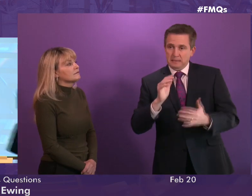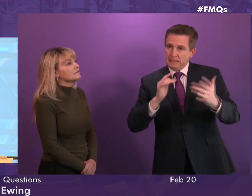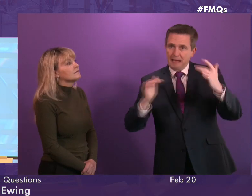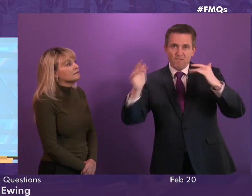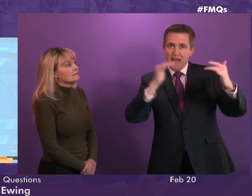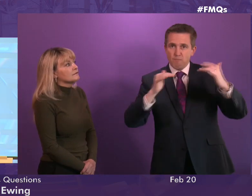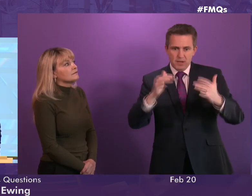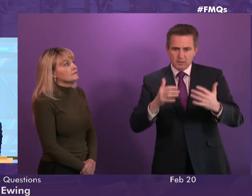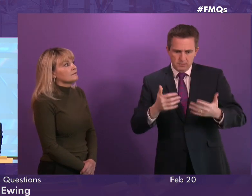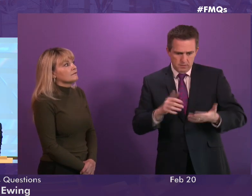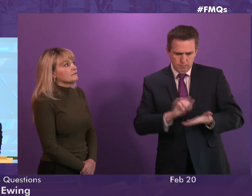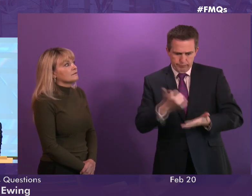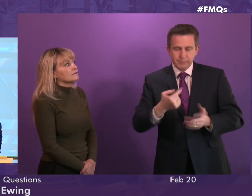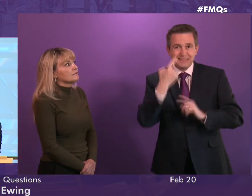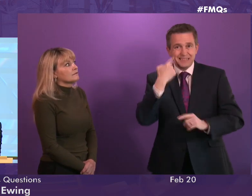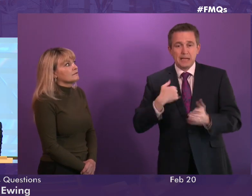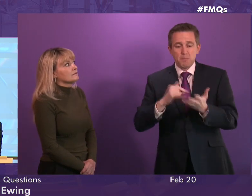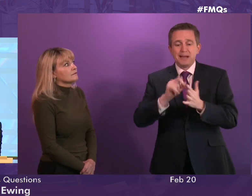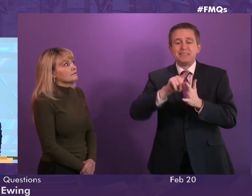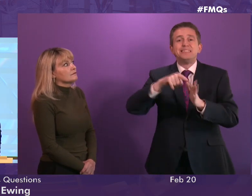was published yesterday by the Scottish Environment Protection Agency and the walk-out by some